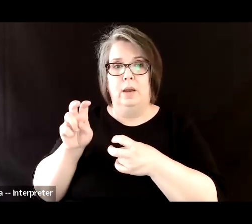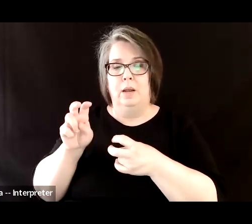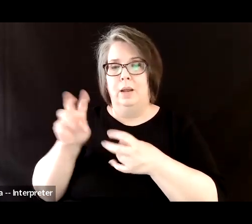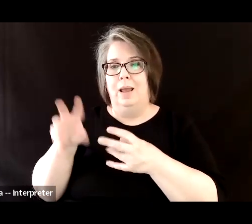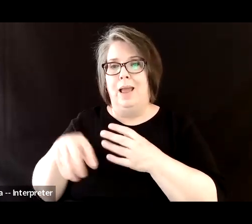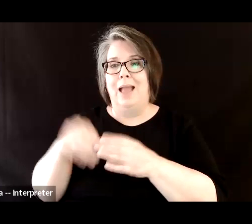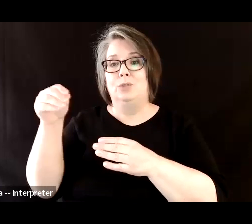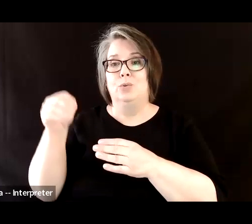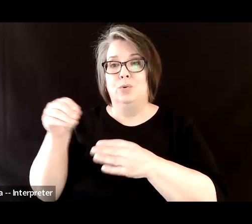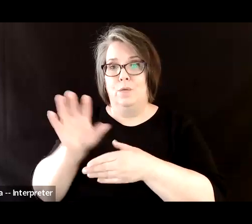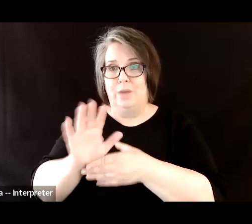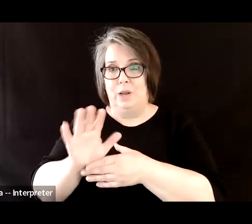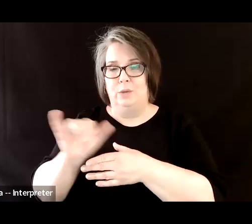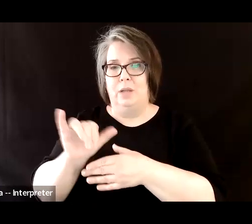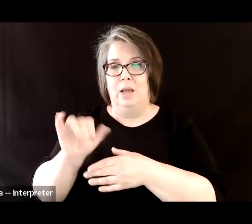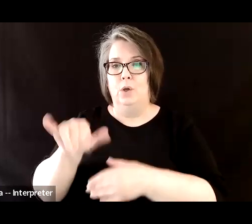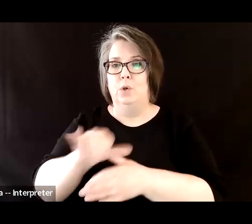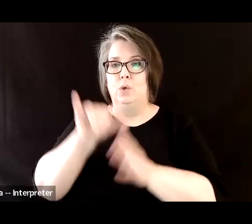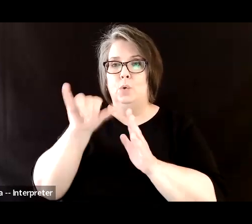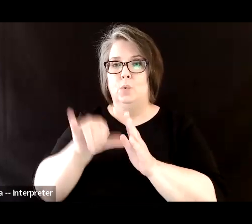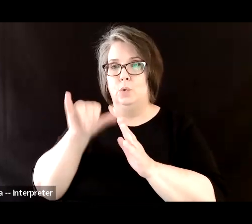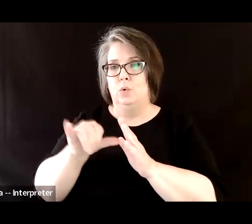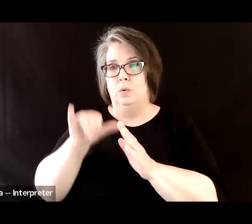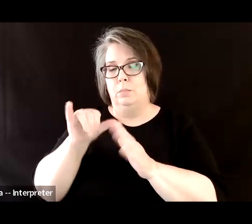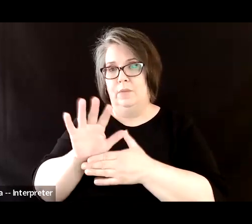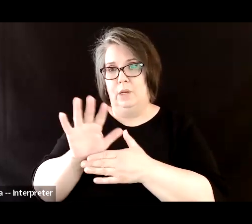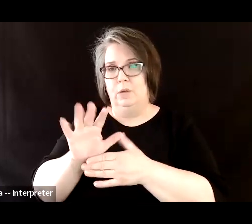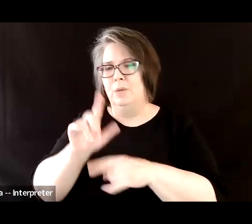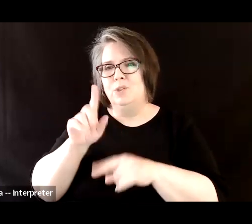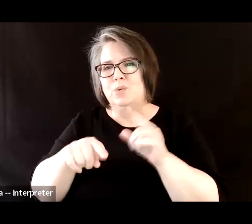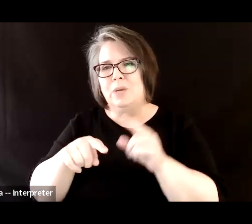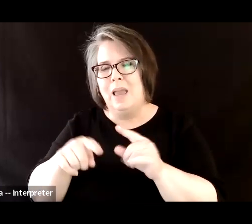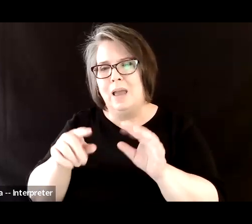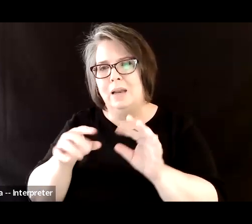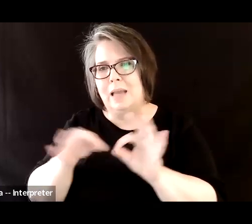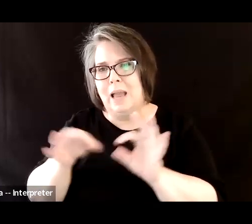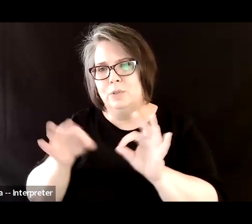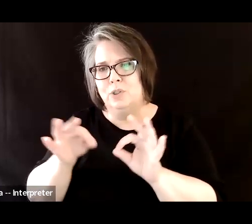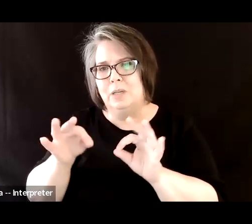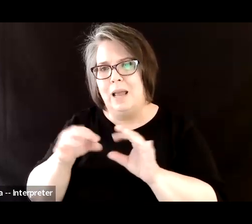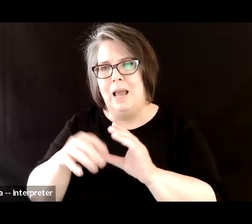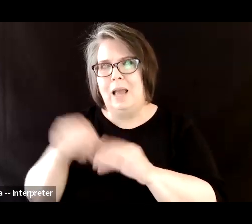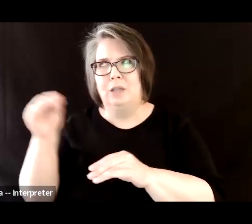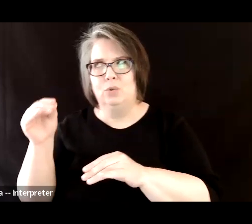videos like YouTube videos. But you can't auto caption external videos. So you go to the video you want